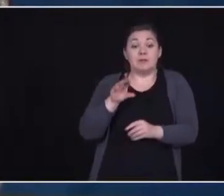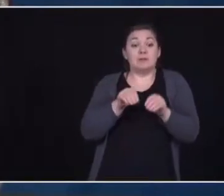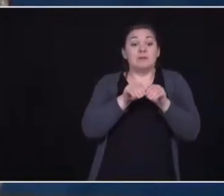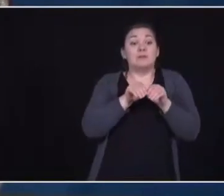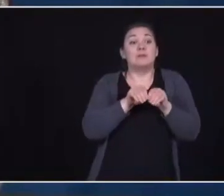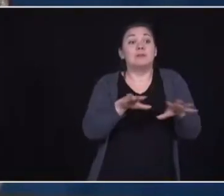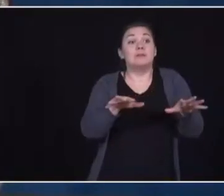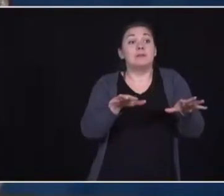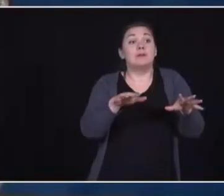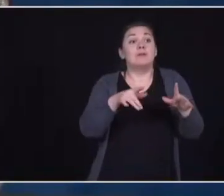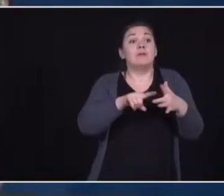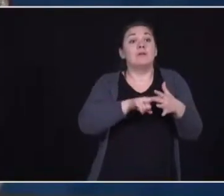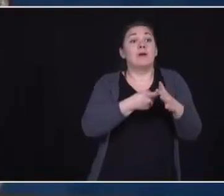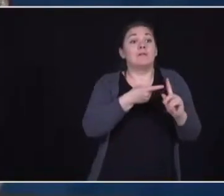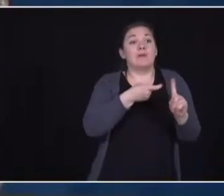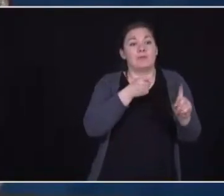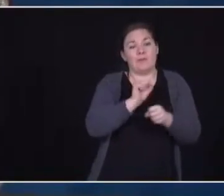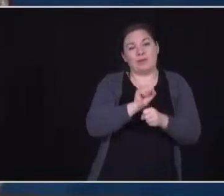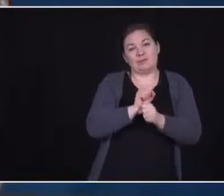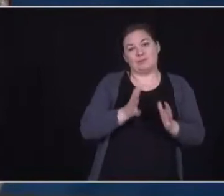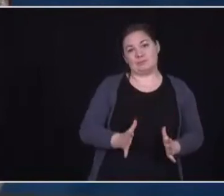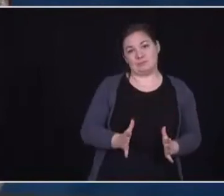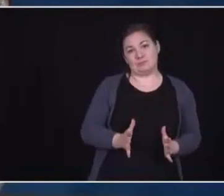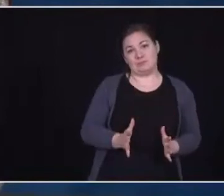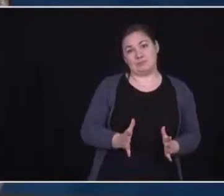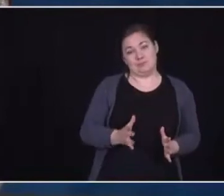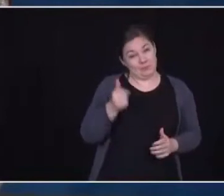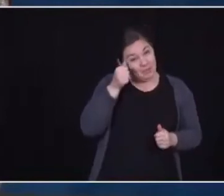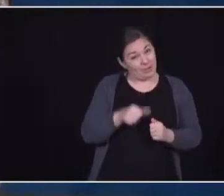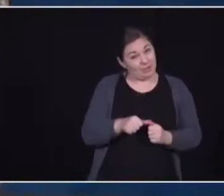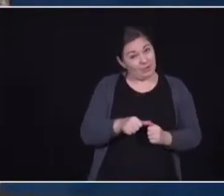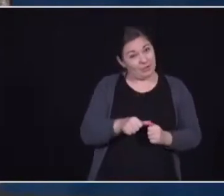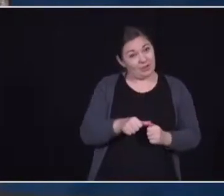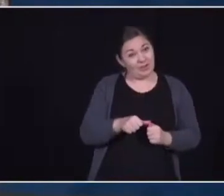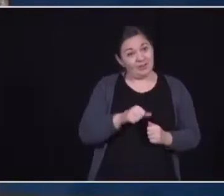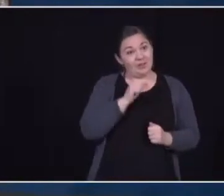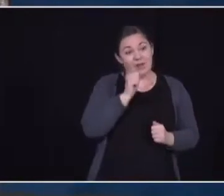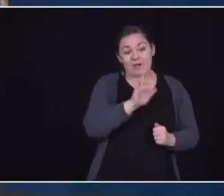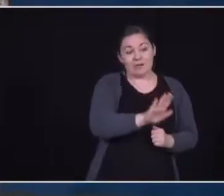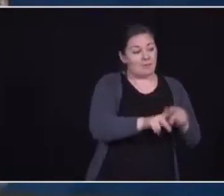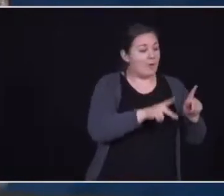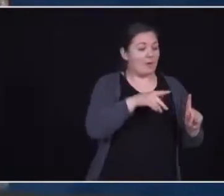of long-term care tend to be introduced by workers. Not obviously not